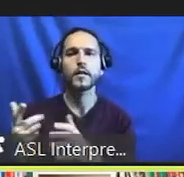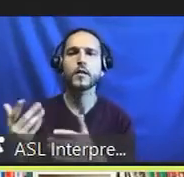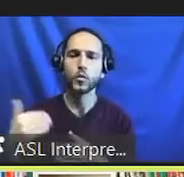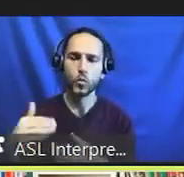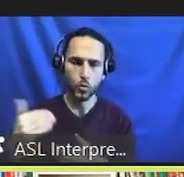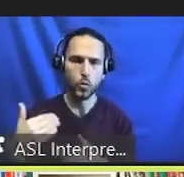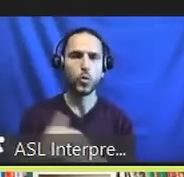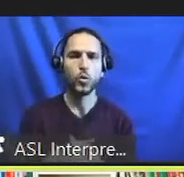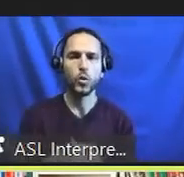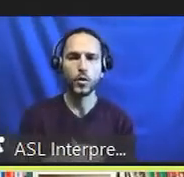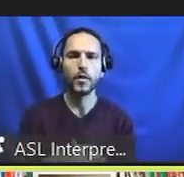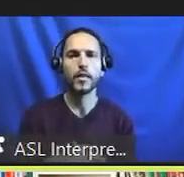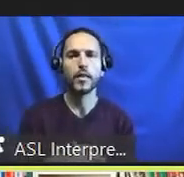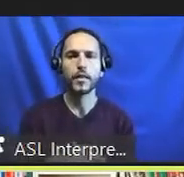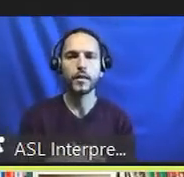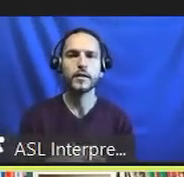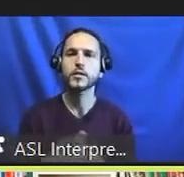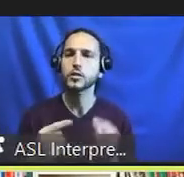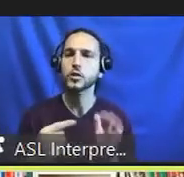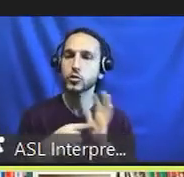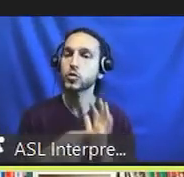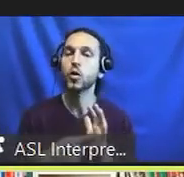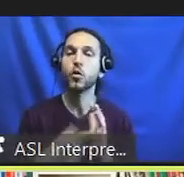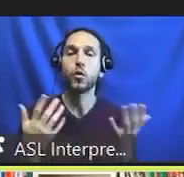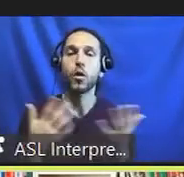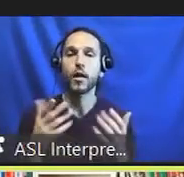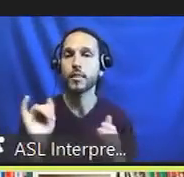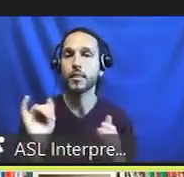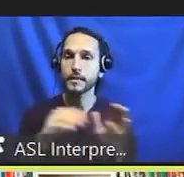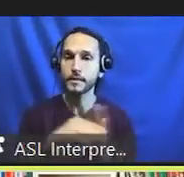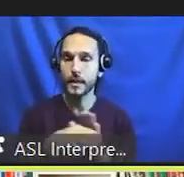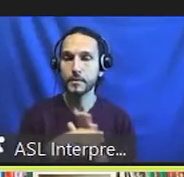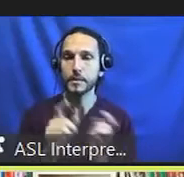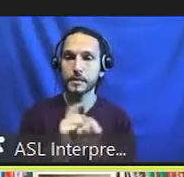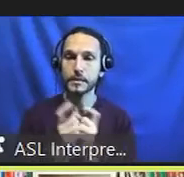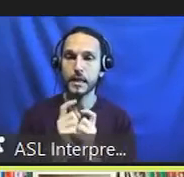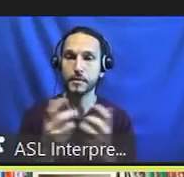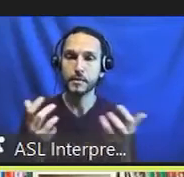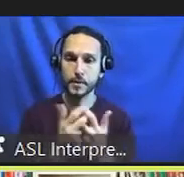The case really shows once again that accessibility accommodations, especially